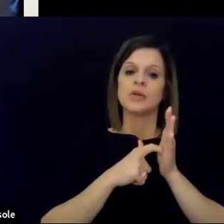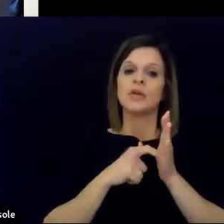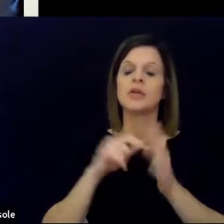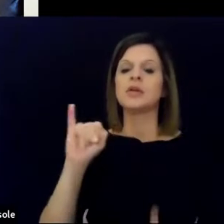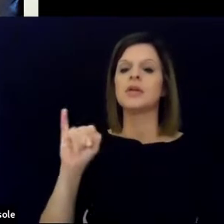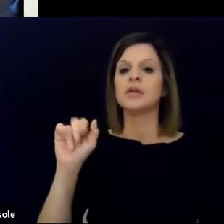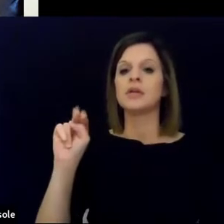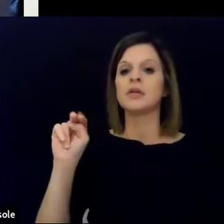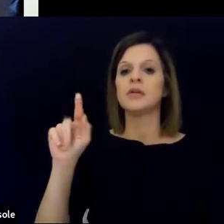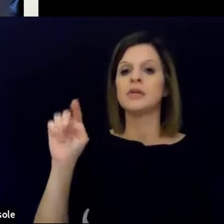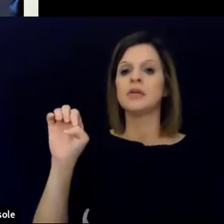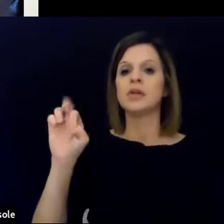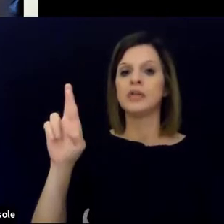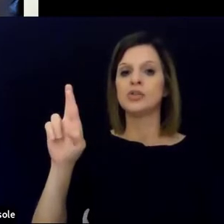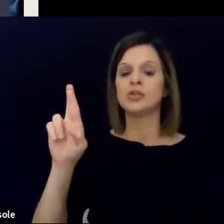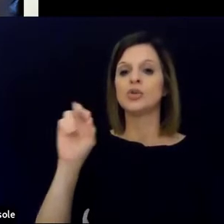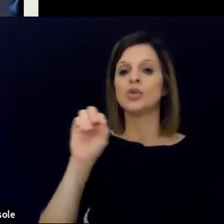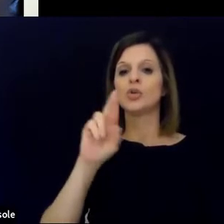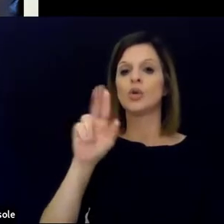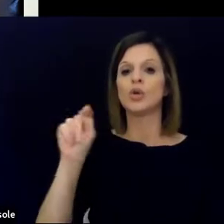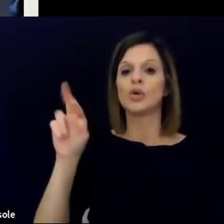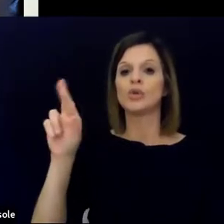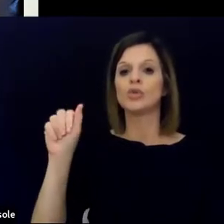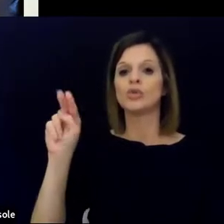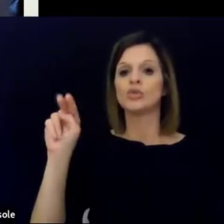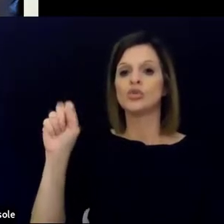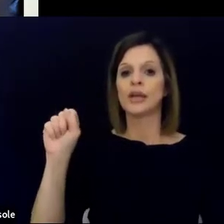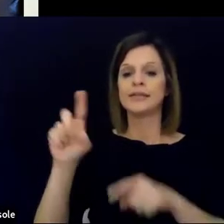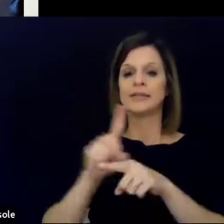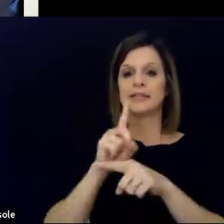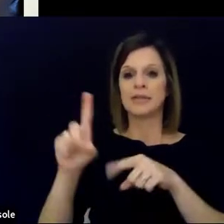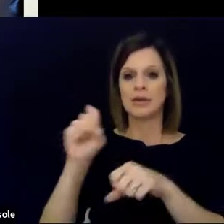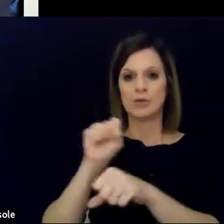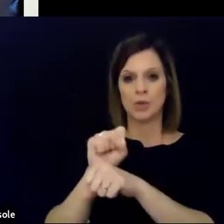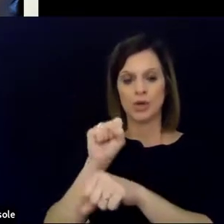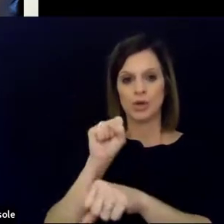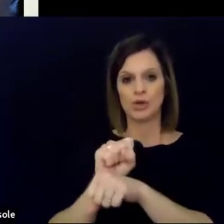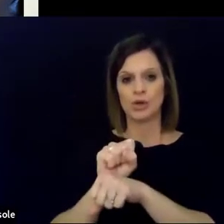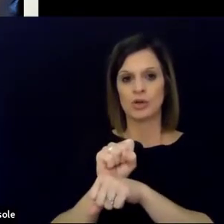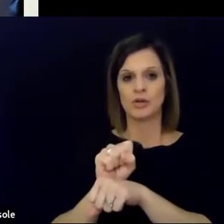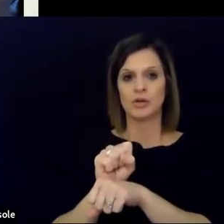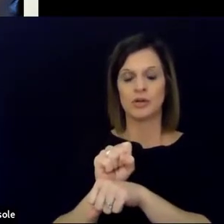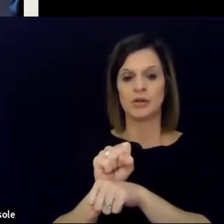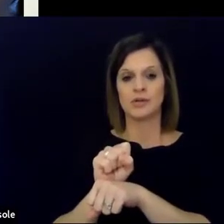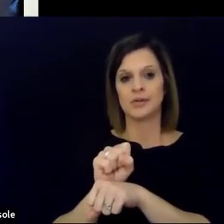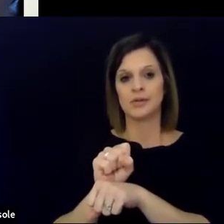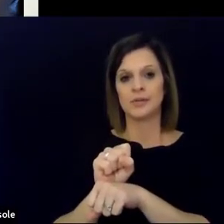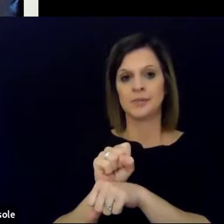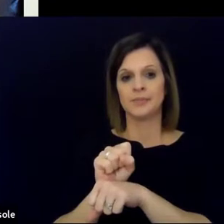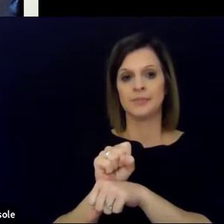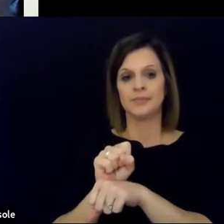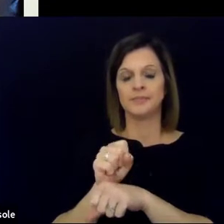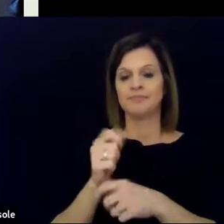even transdisciplinary work. This cannot be left to the one-on-one intervener